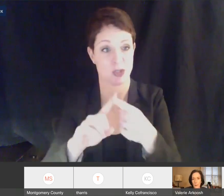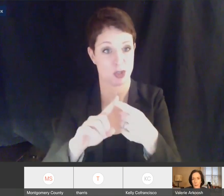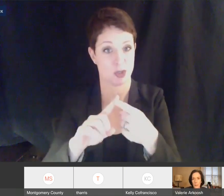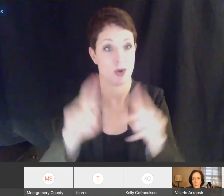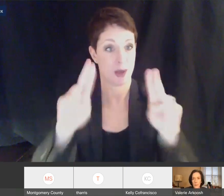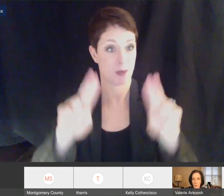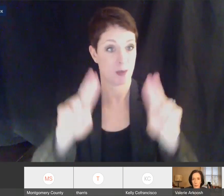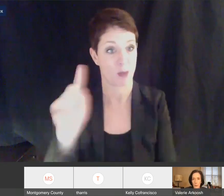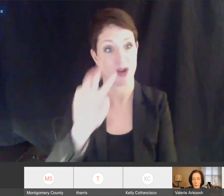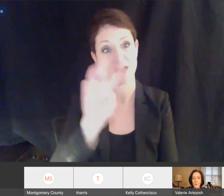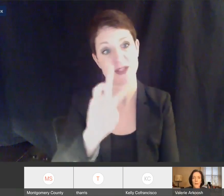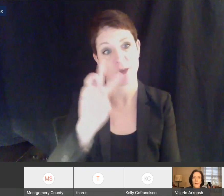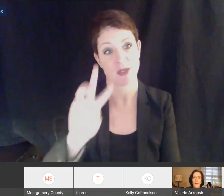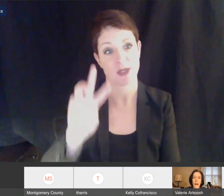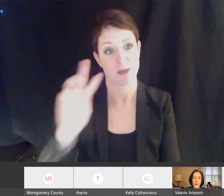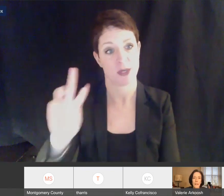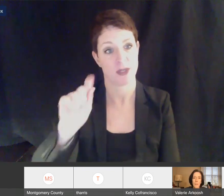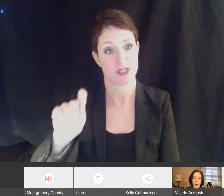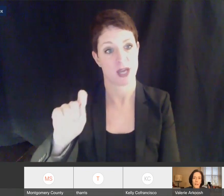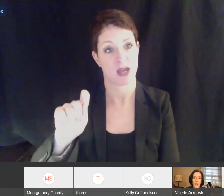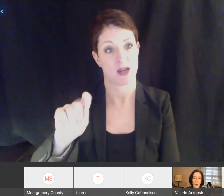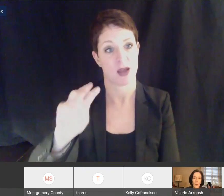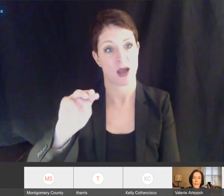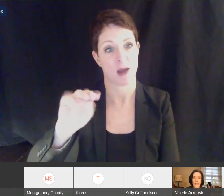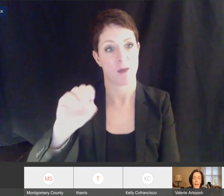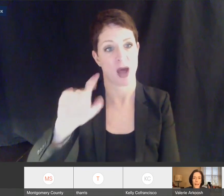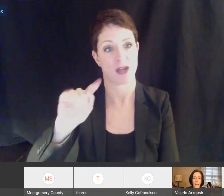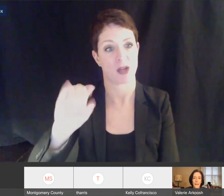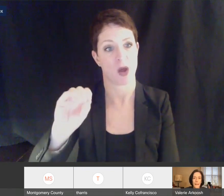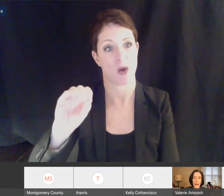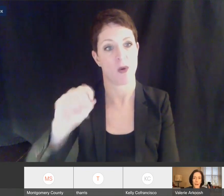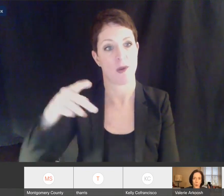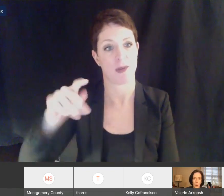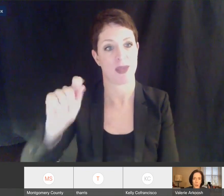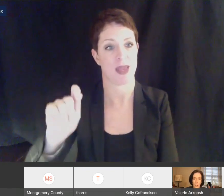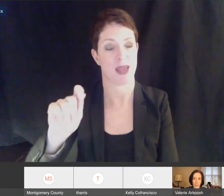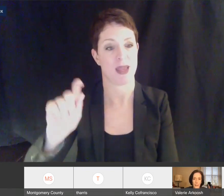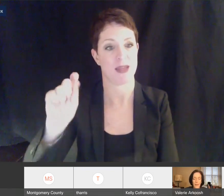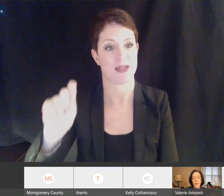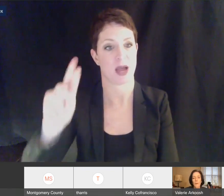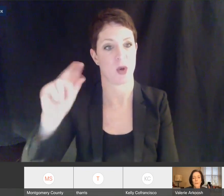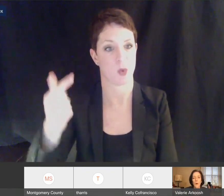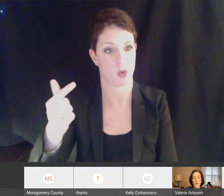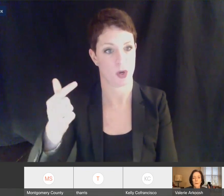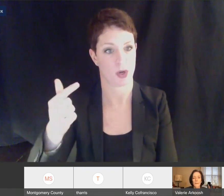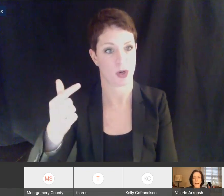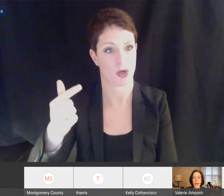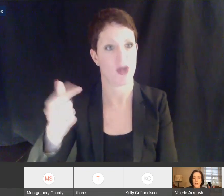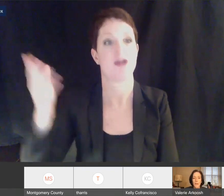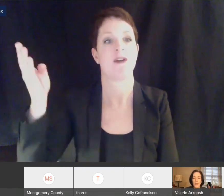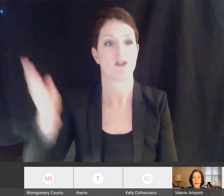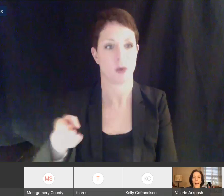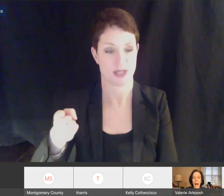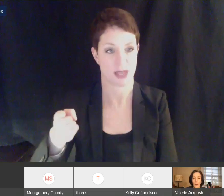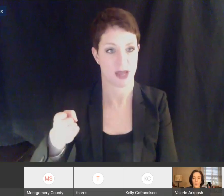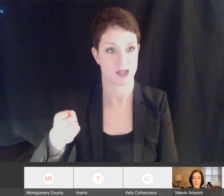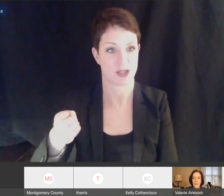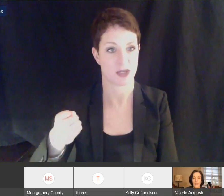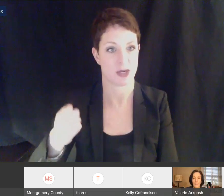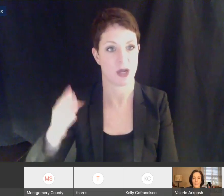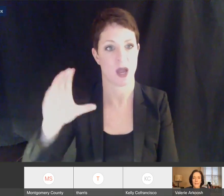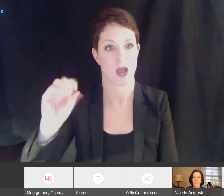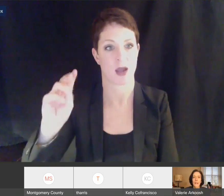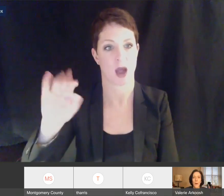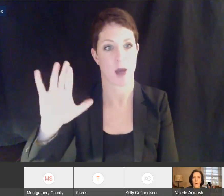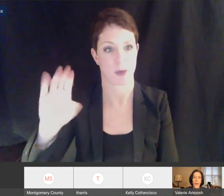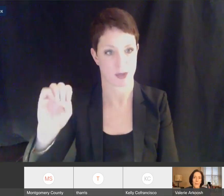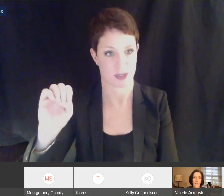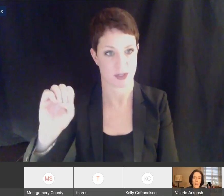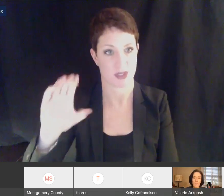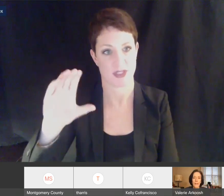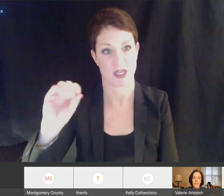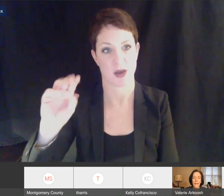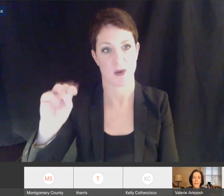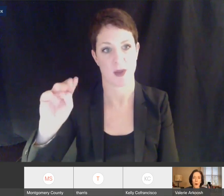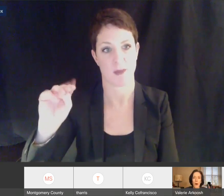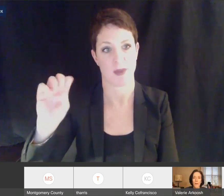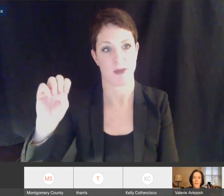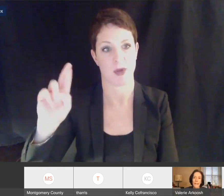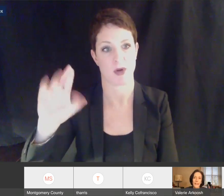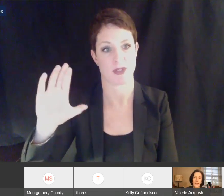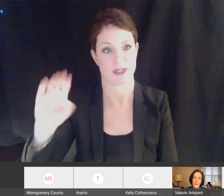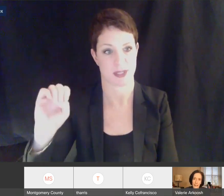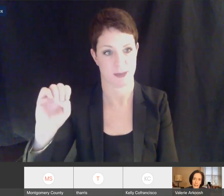www.montcopa.org/commerce.